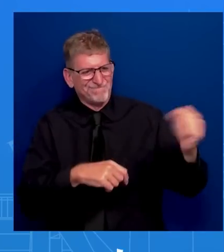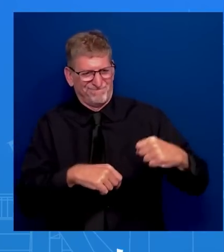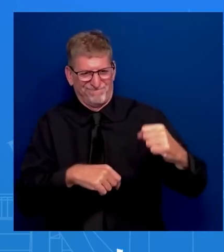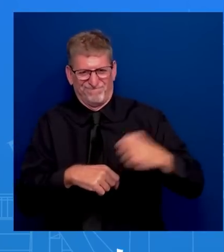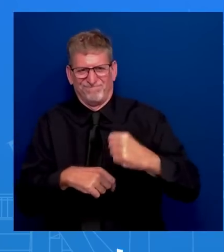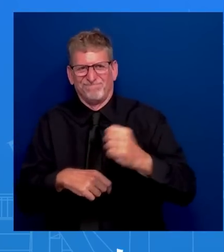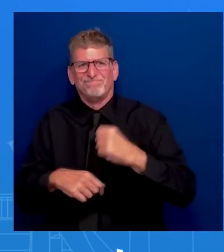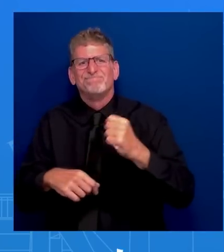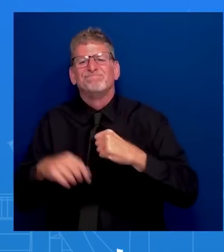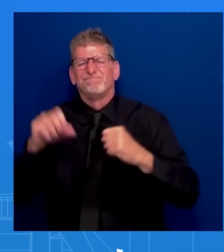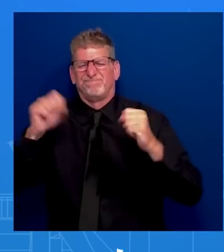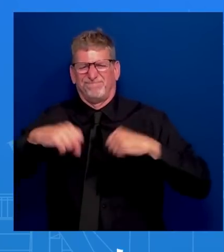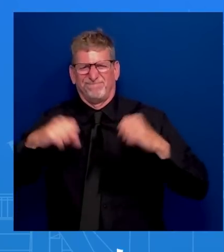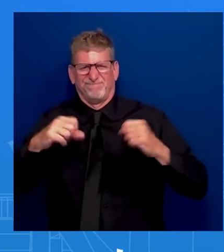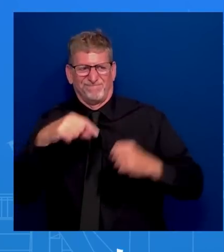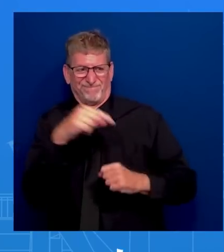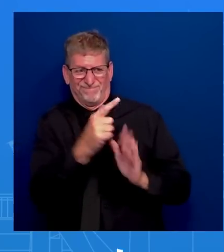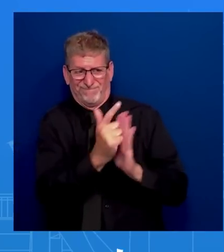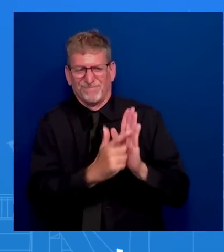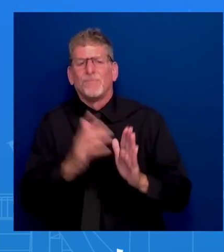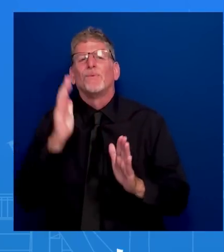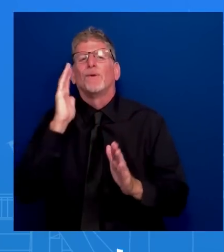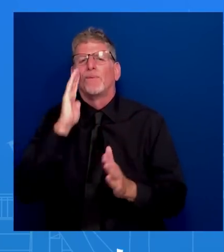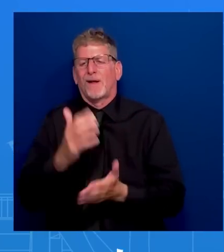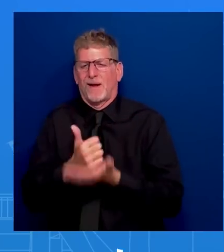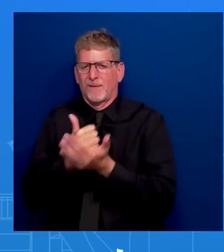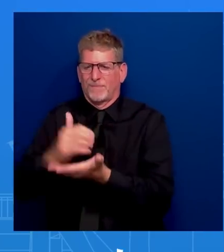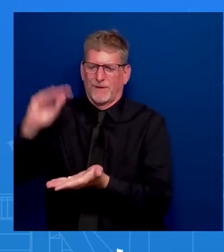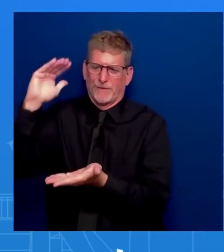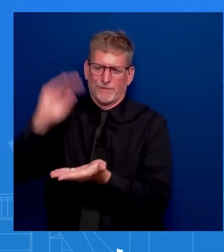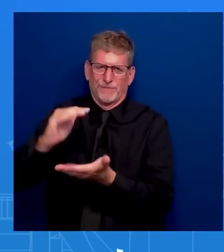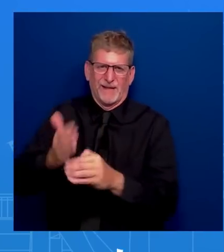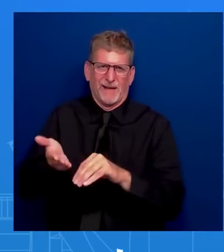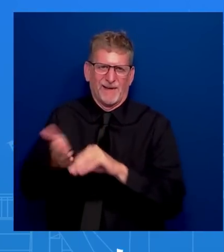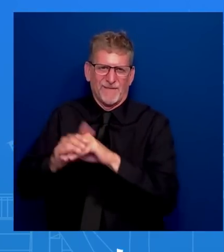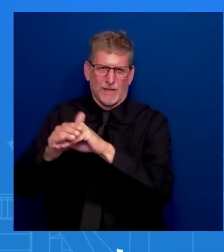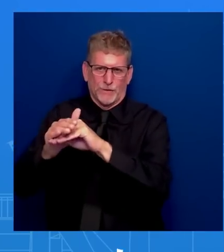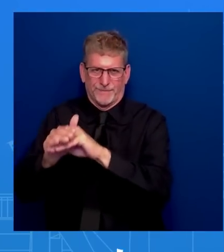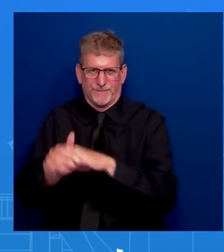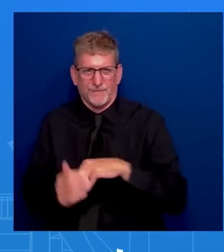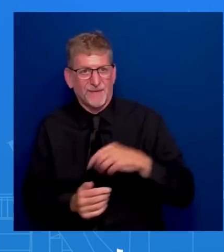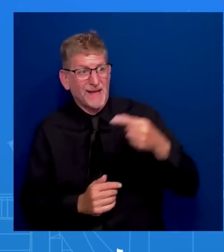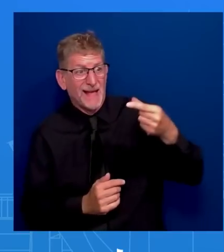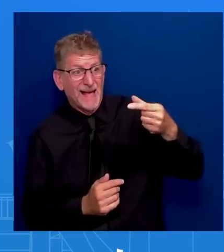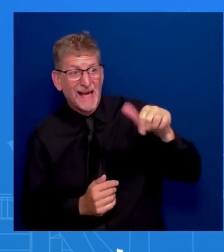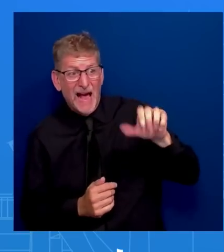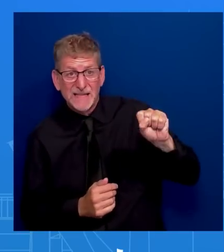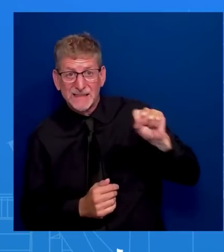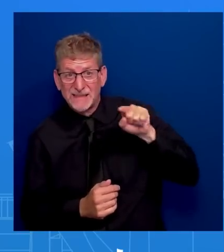per gallon, but we understand that there's more work to do, and we're going to continue to do that. We leave -- any data, I'll leave that --